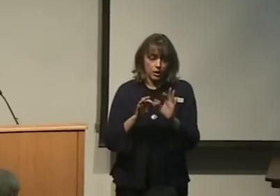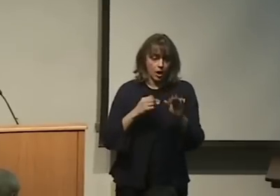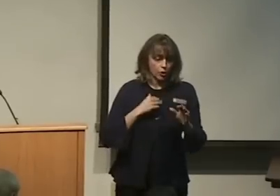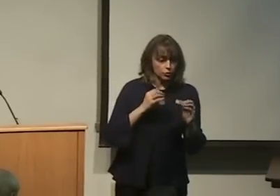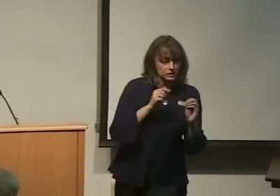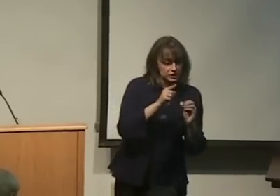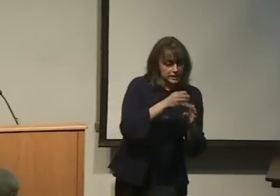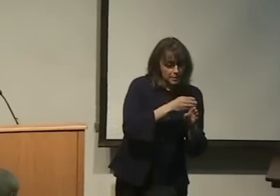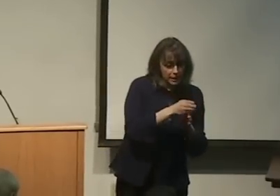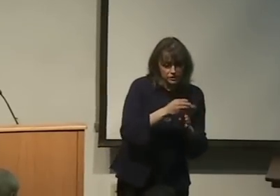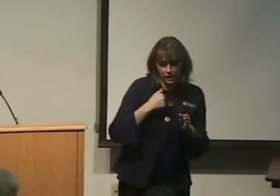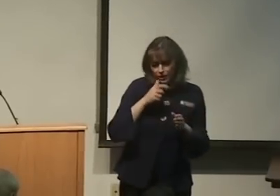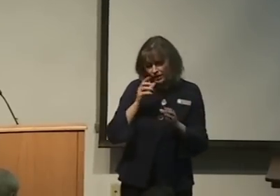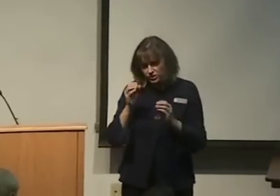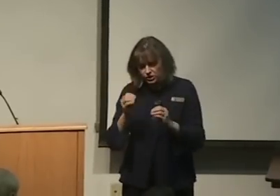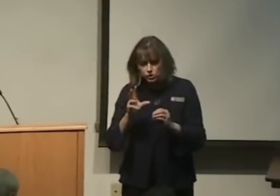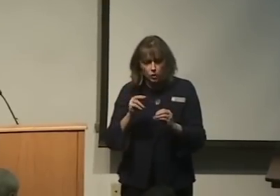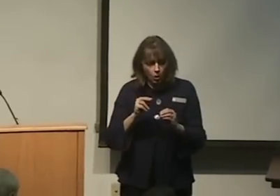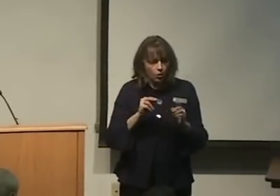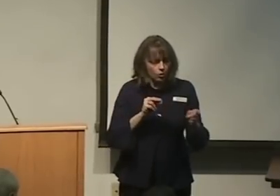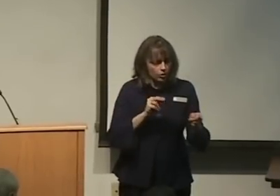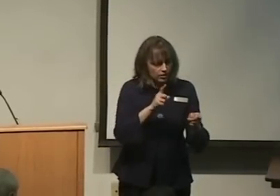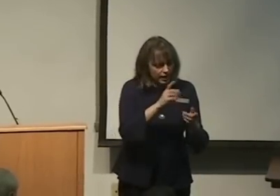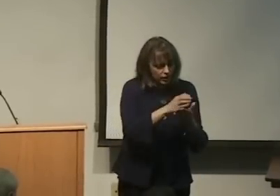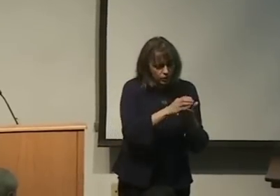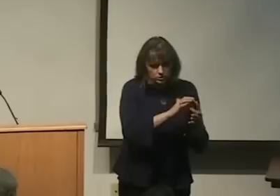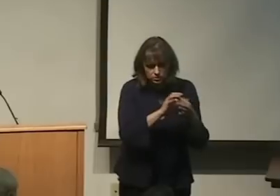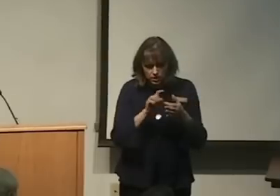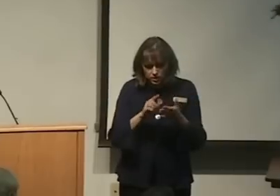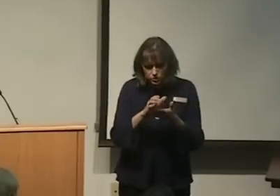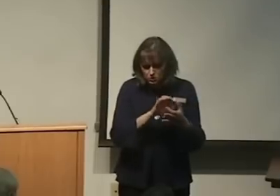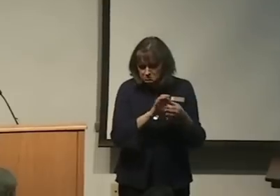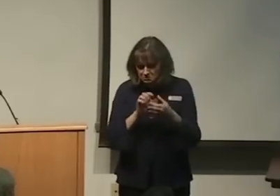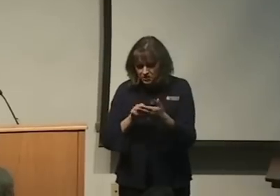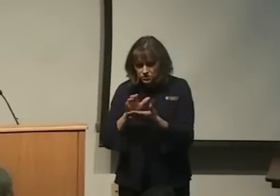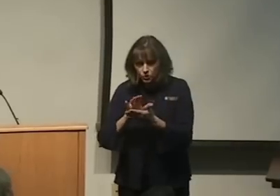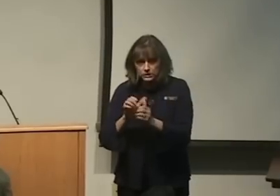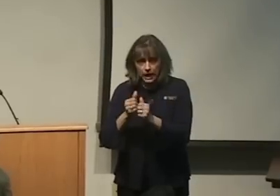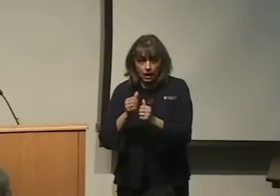You start with what the learning outcomes for my major. What should a graduate who has a BS in computer science be able to do?